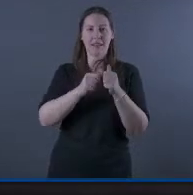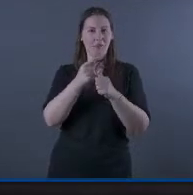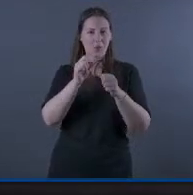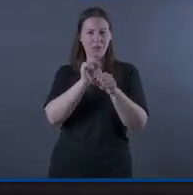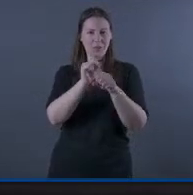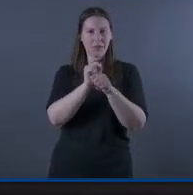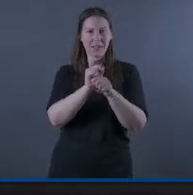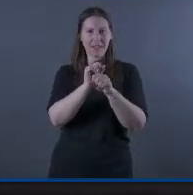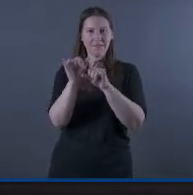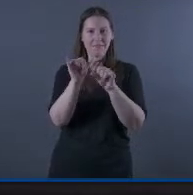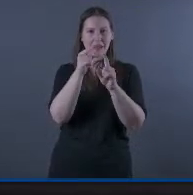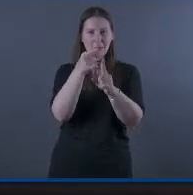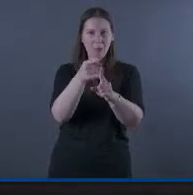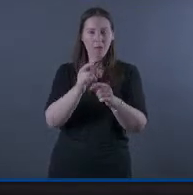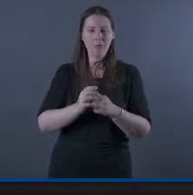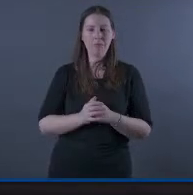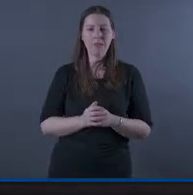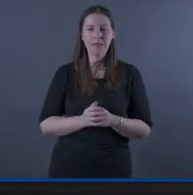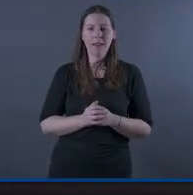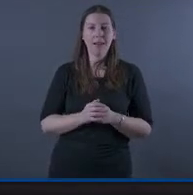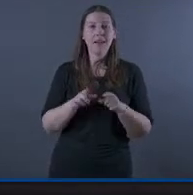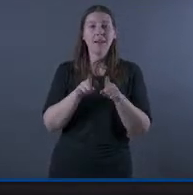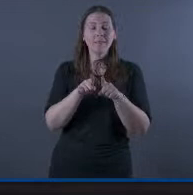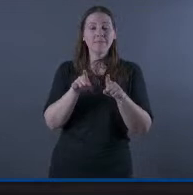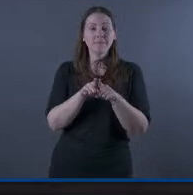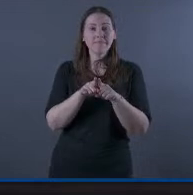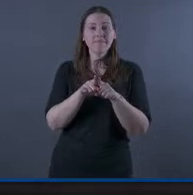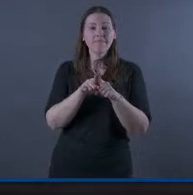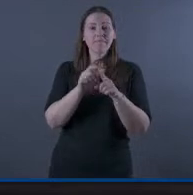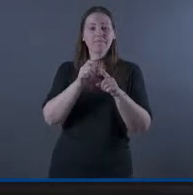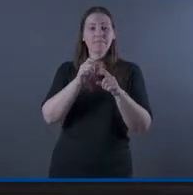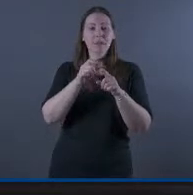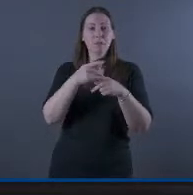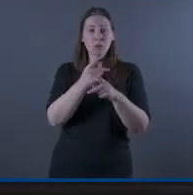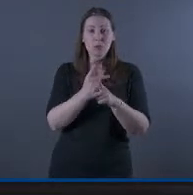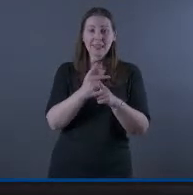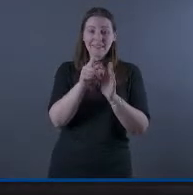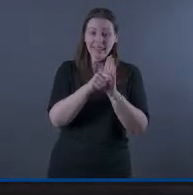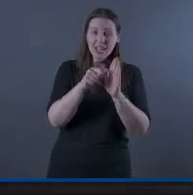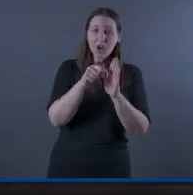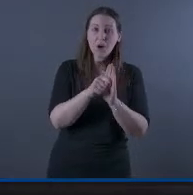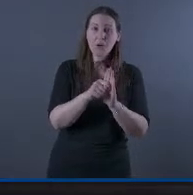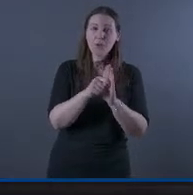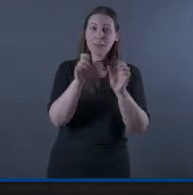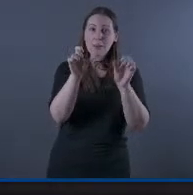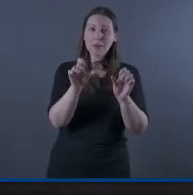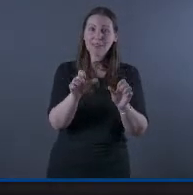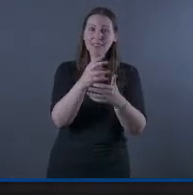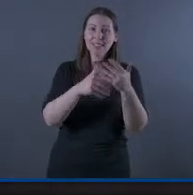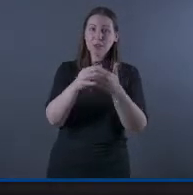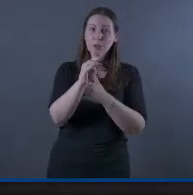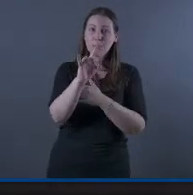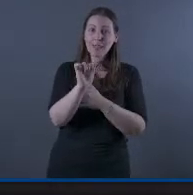you know for trusted people in communities to come out and say this is why you should get vaccinated. So we're trying to work on vaccine hesitancy.